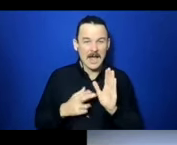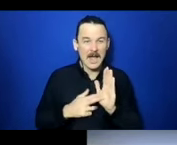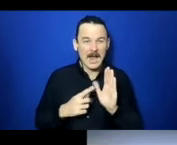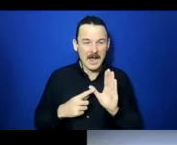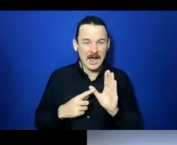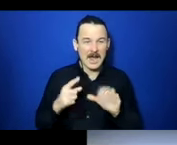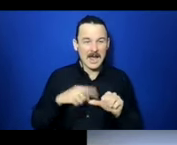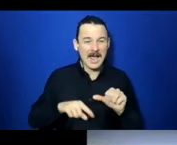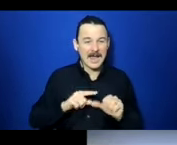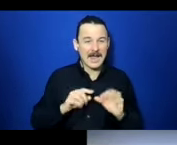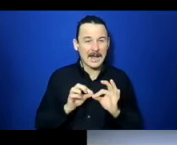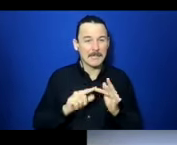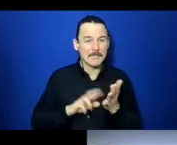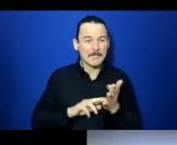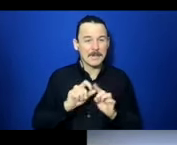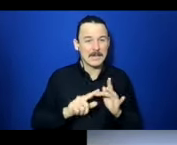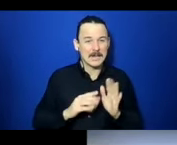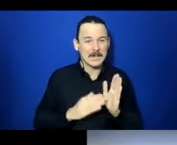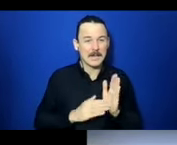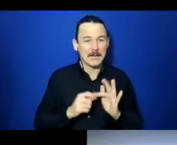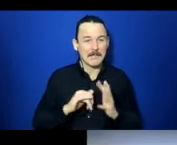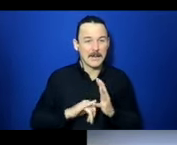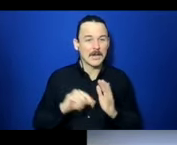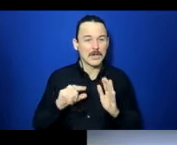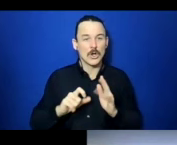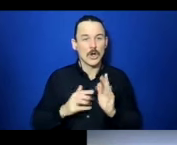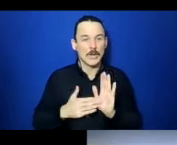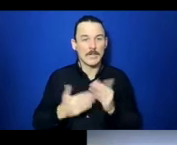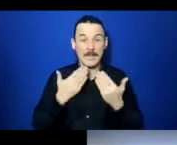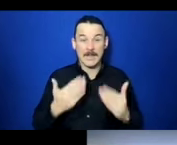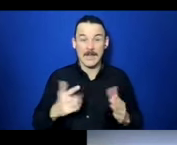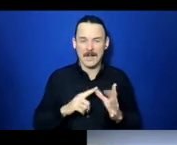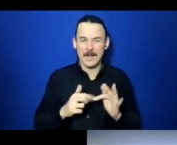[Pete] Perfect, that's great and thanks Aidan for your question and thanks Chris for the question,